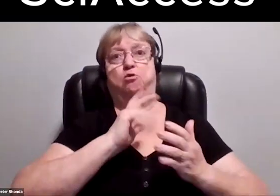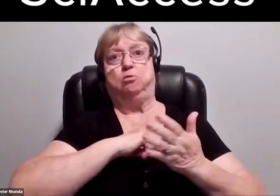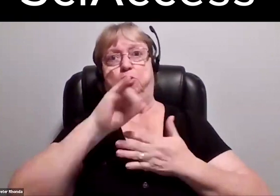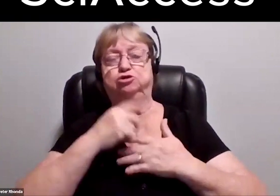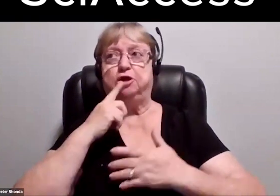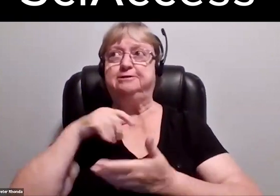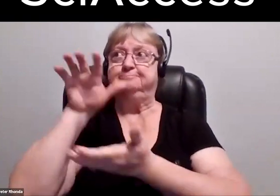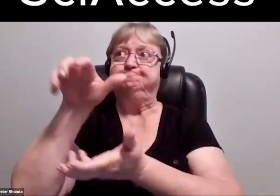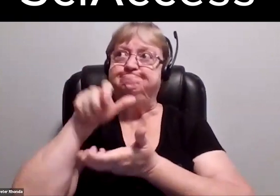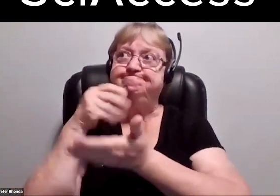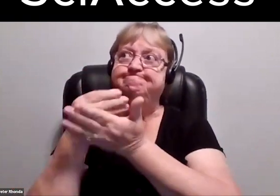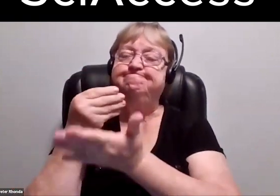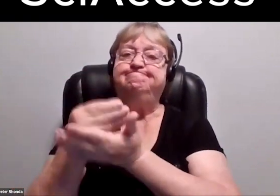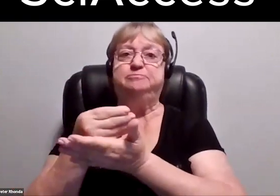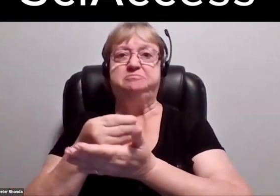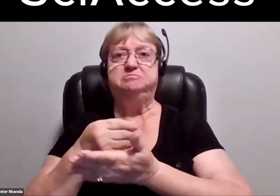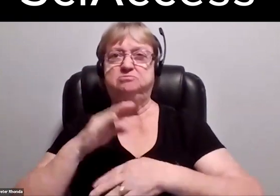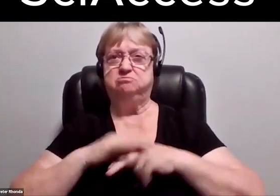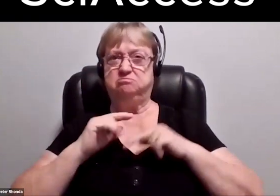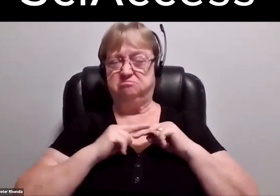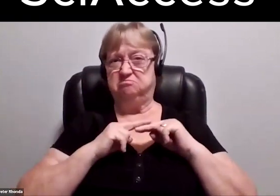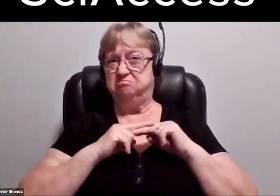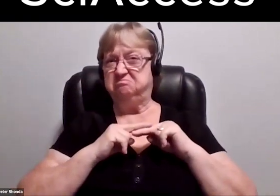On the slide, I'm just showing a few images of some of our 3D models,